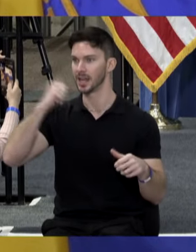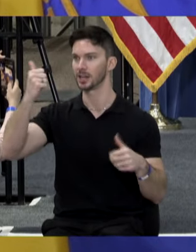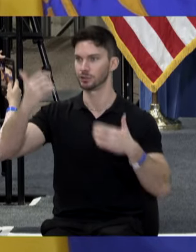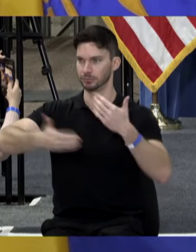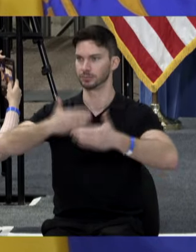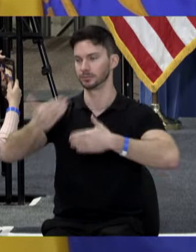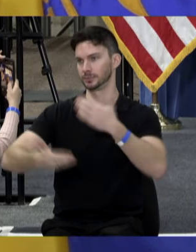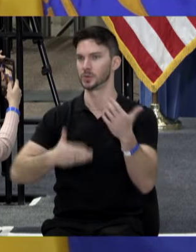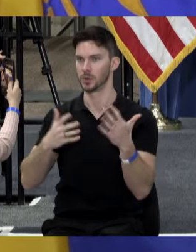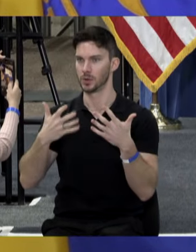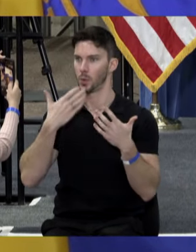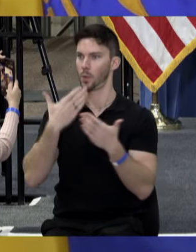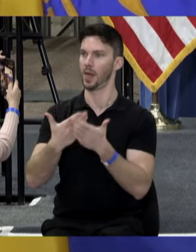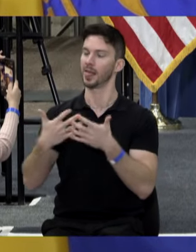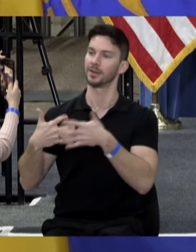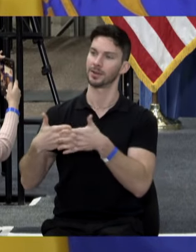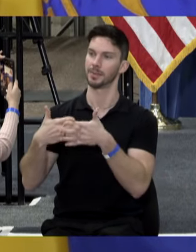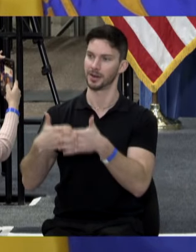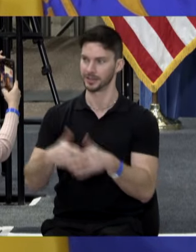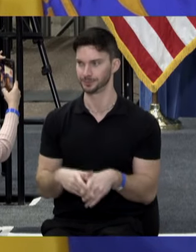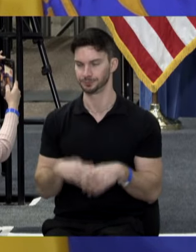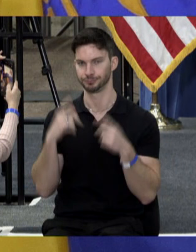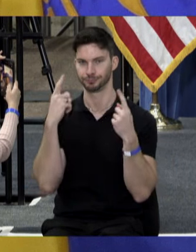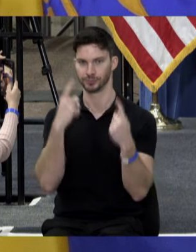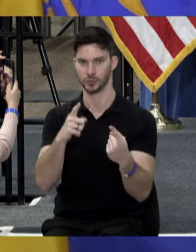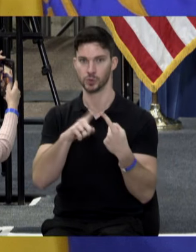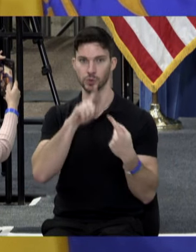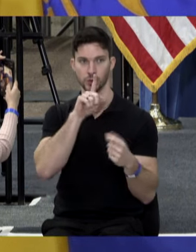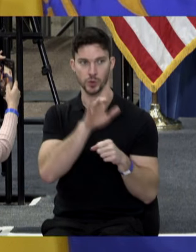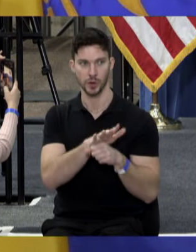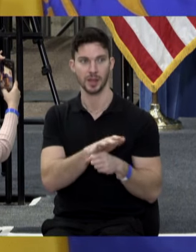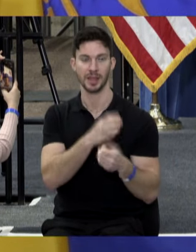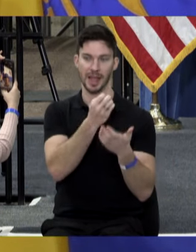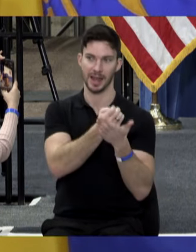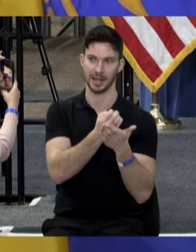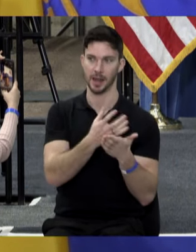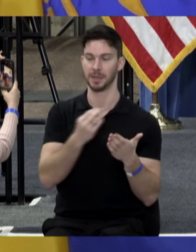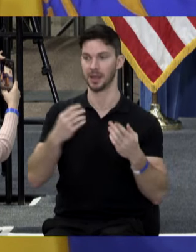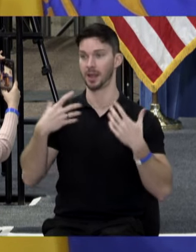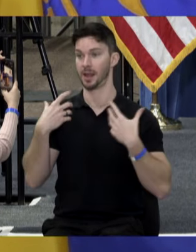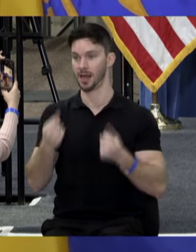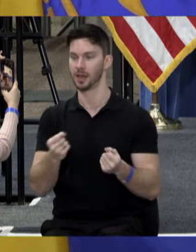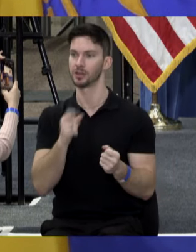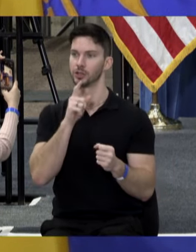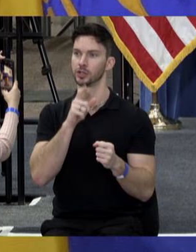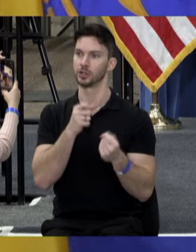improve the health and economic security of 40 million older adults by 2030. And over the many